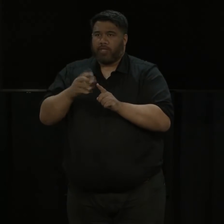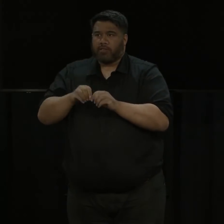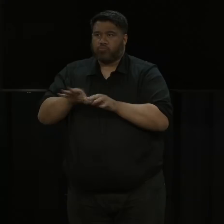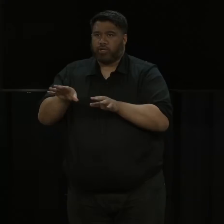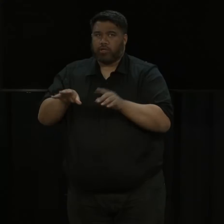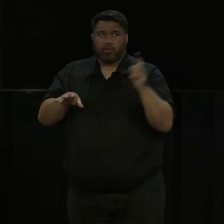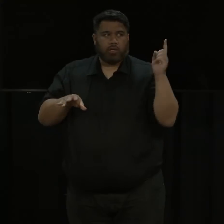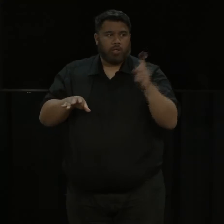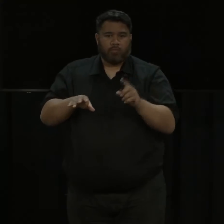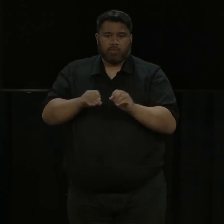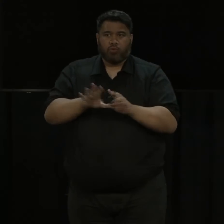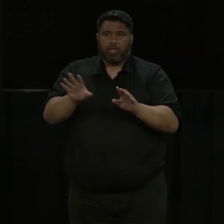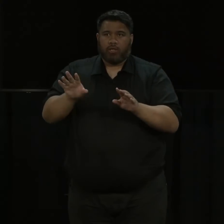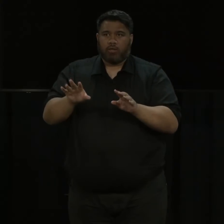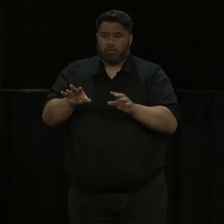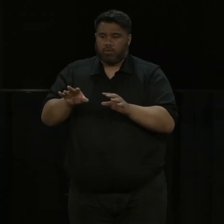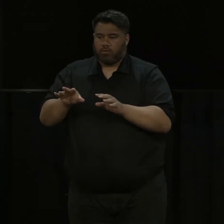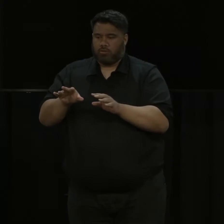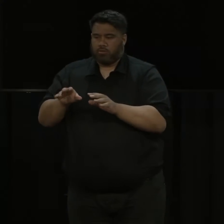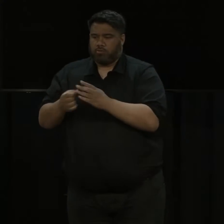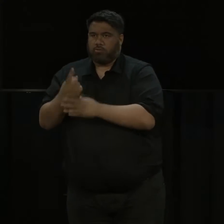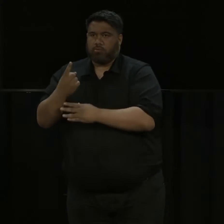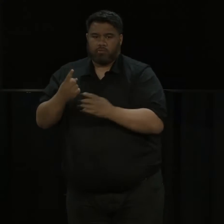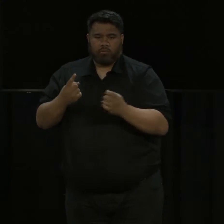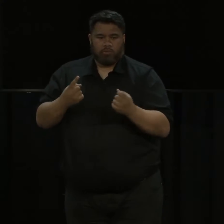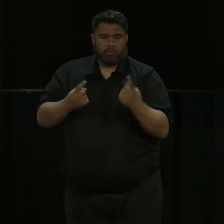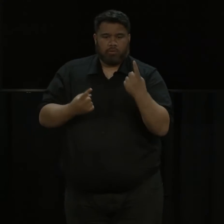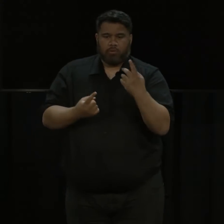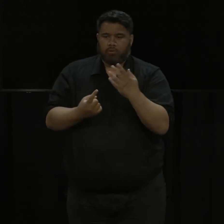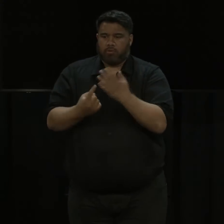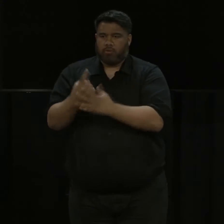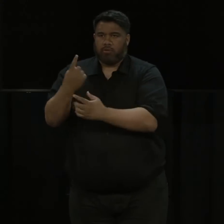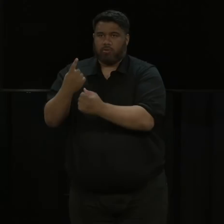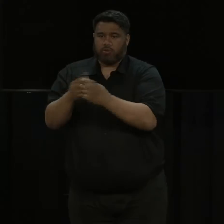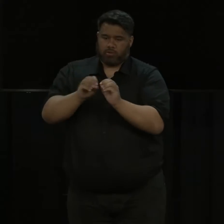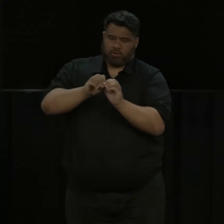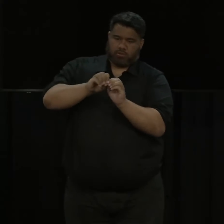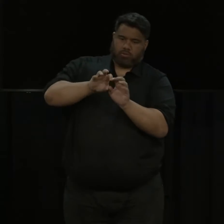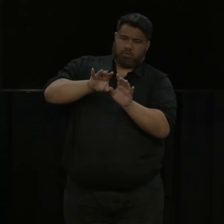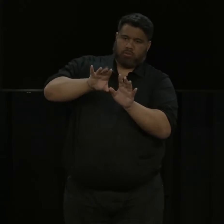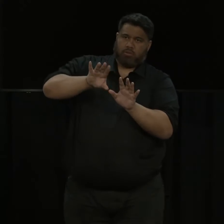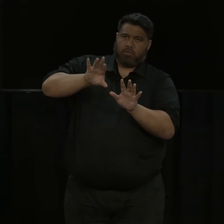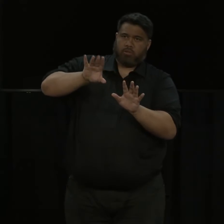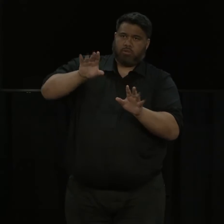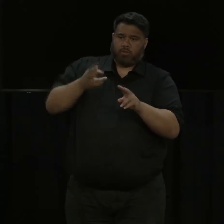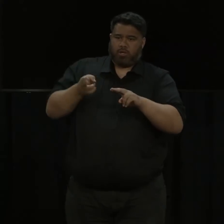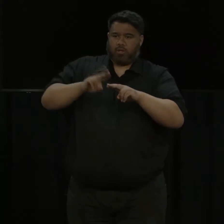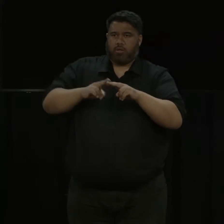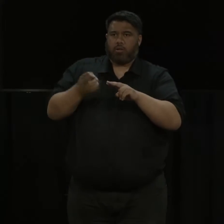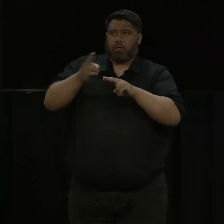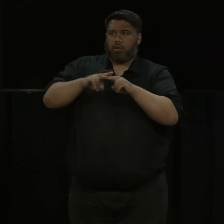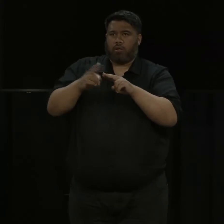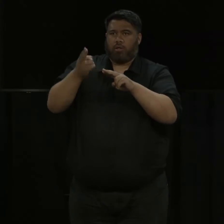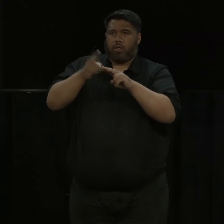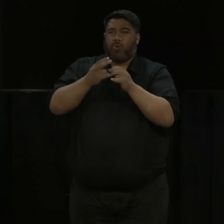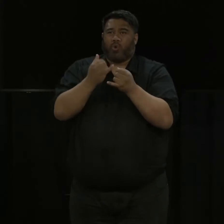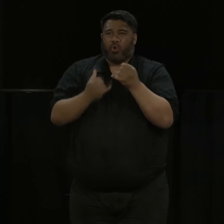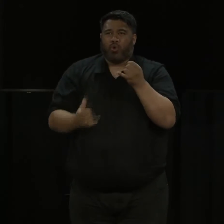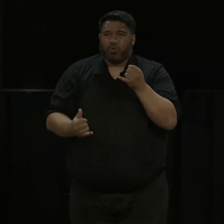nodes of infection which you may get if you get people coming and distribute in around